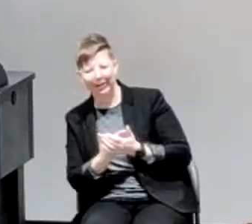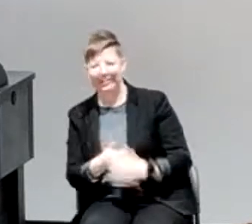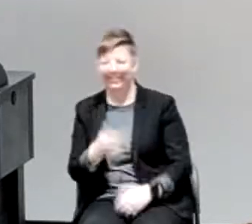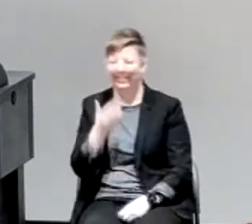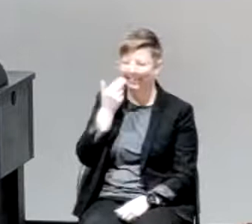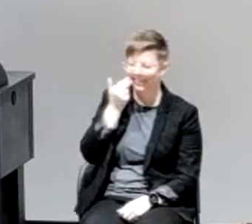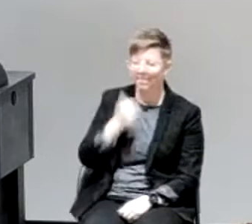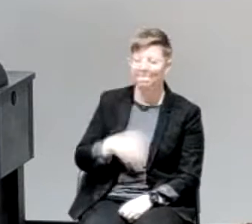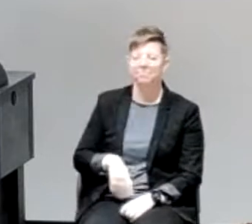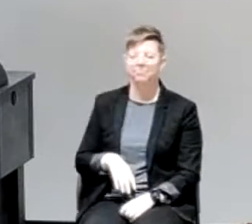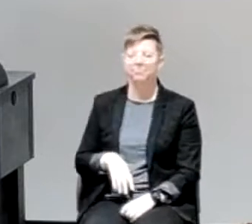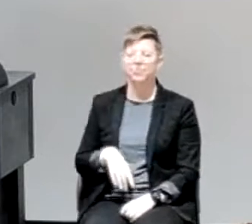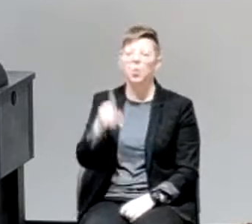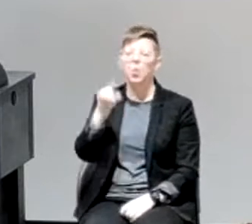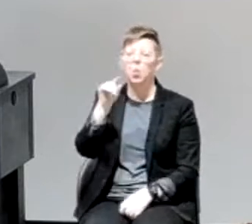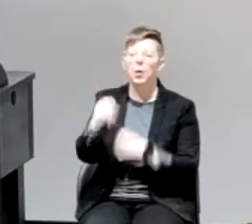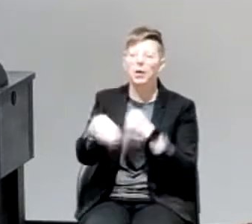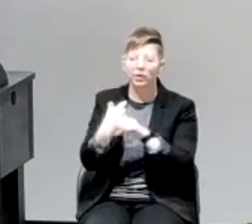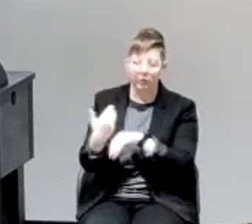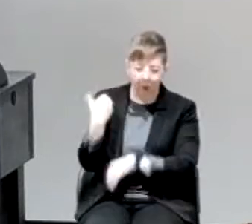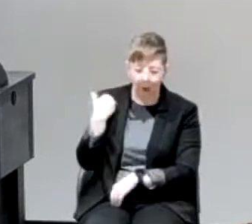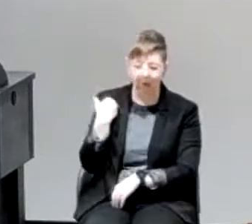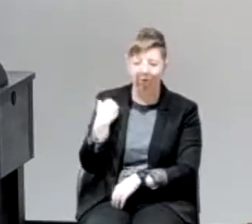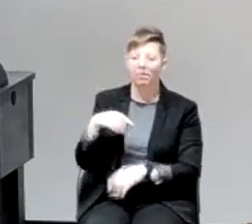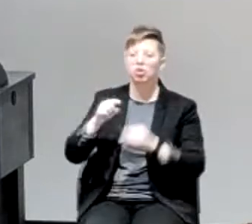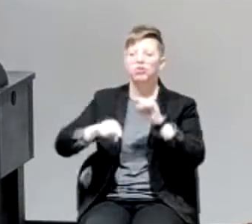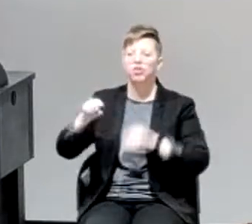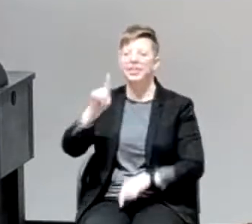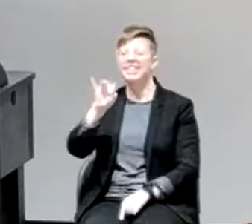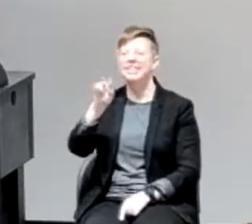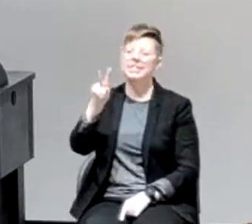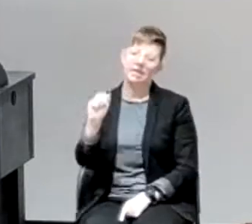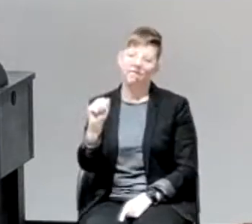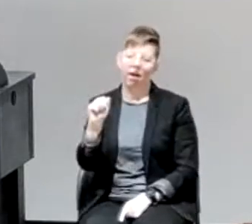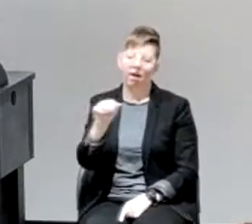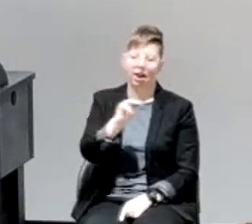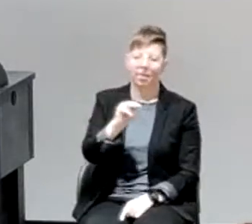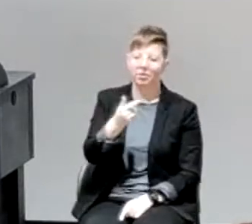I'm going to give you enough time to process the entire thought -- dang she looks good.